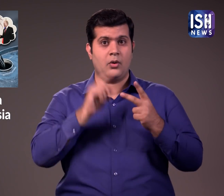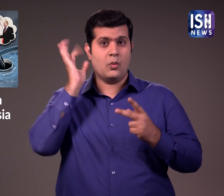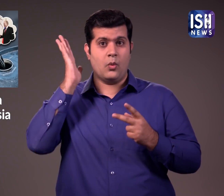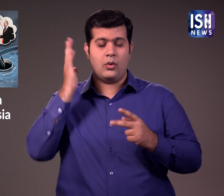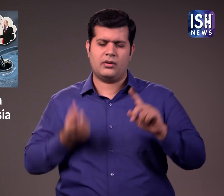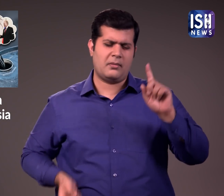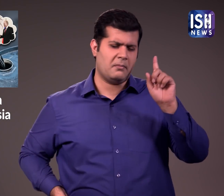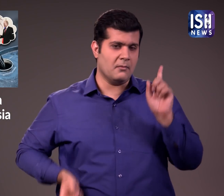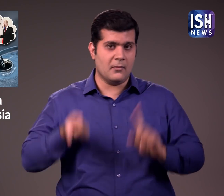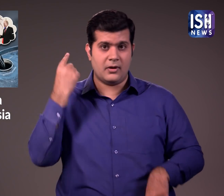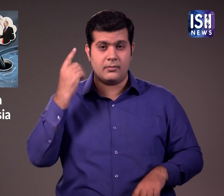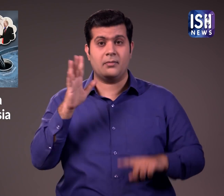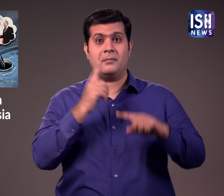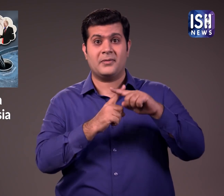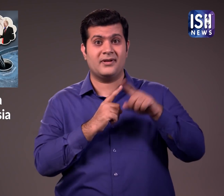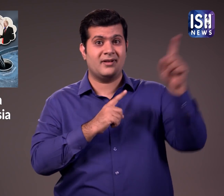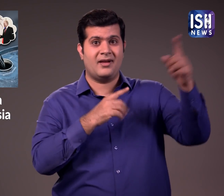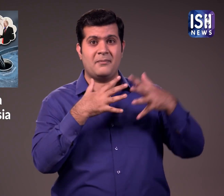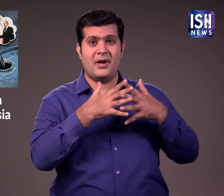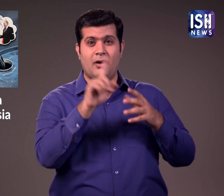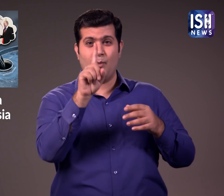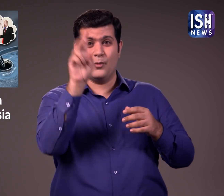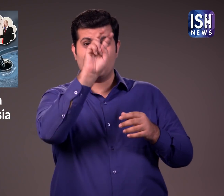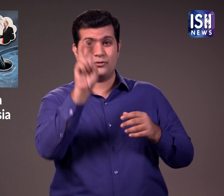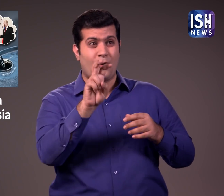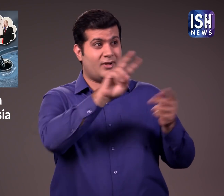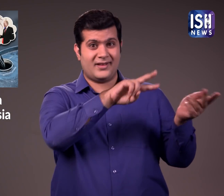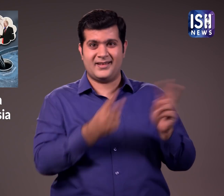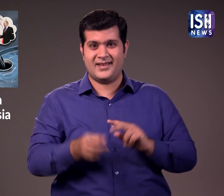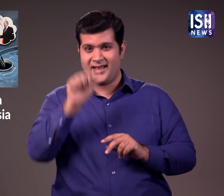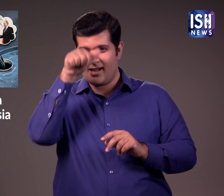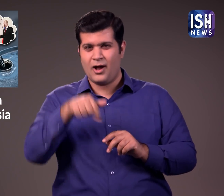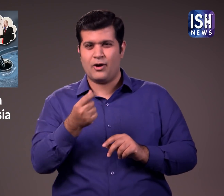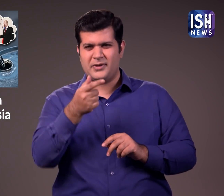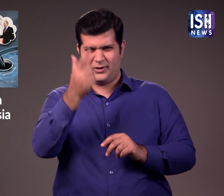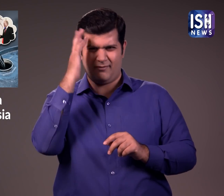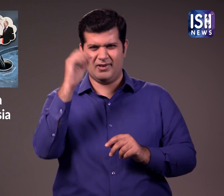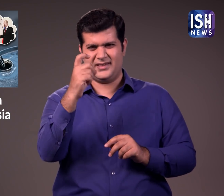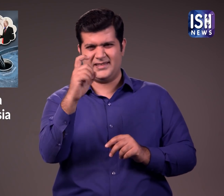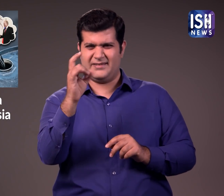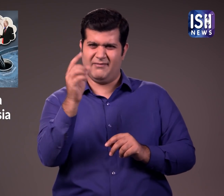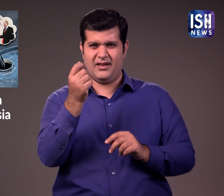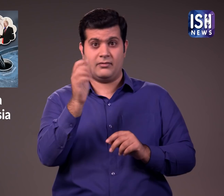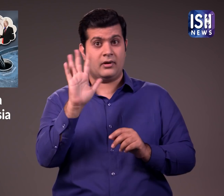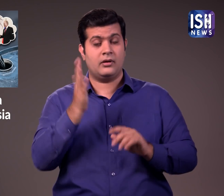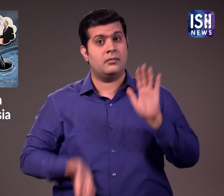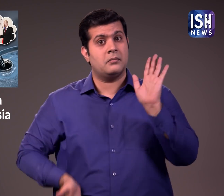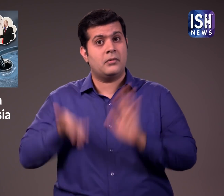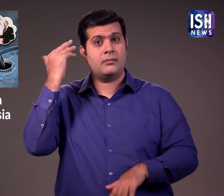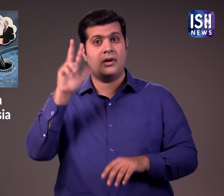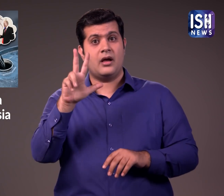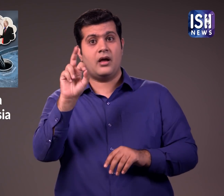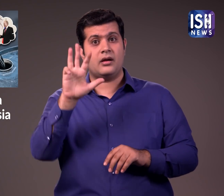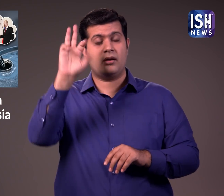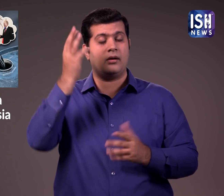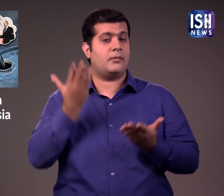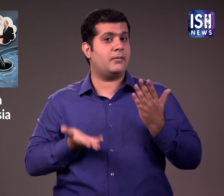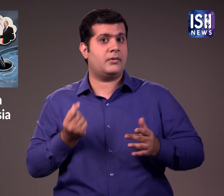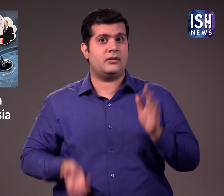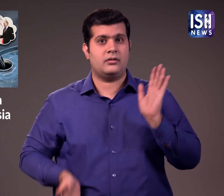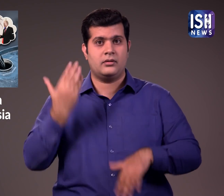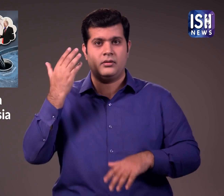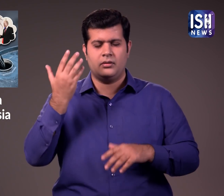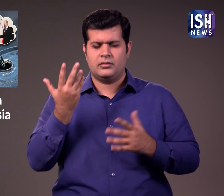the price of gold will go through the roof, the price of the rupee which is currently around 75 can go upto 80-85 as well.